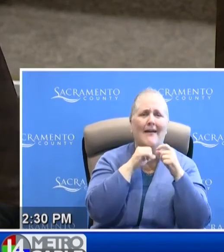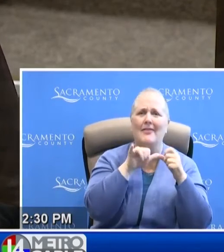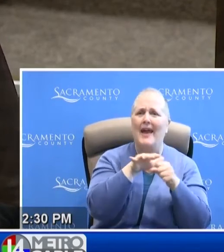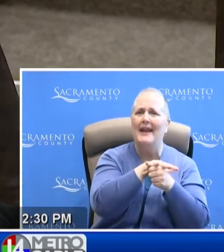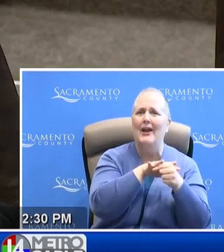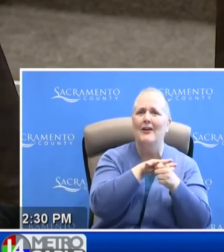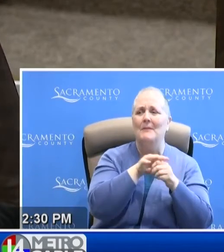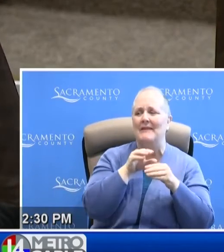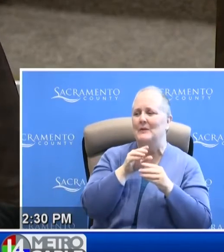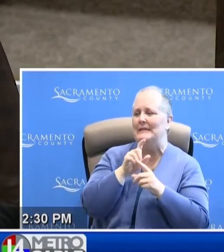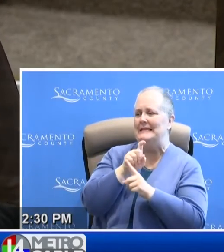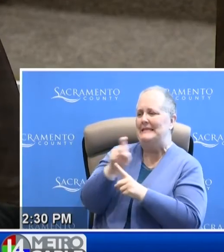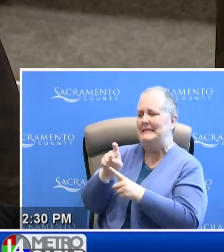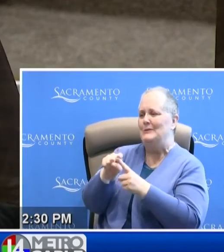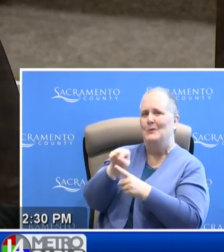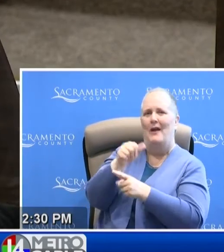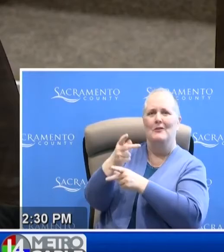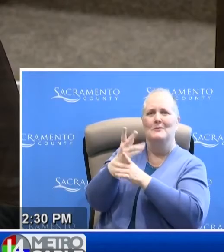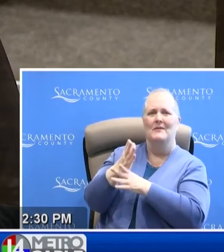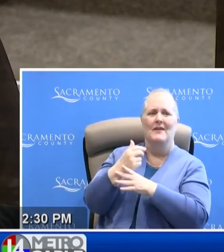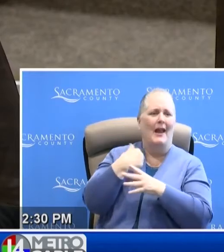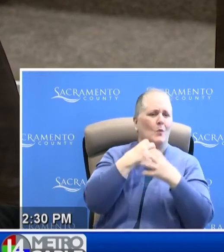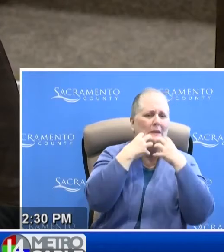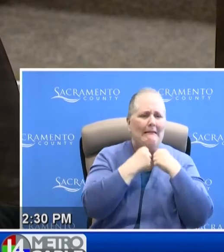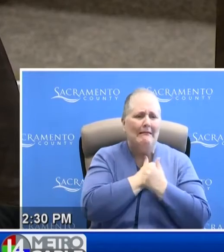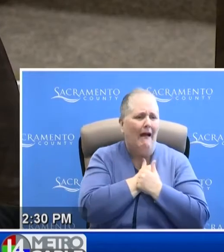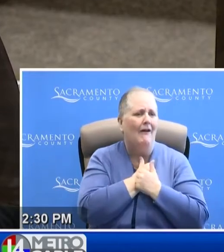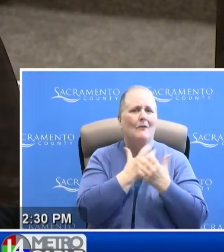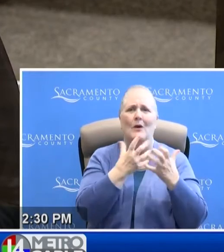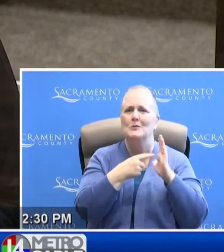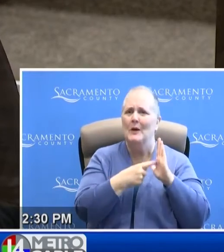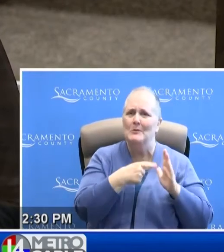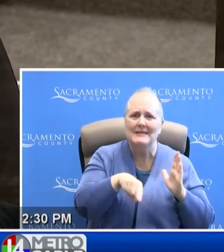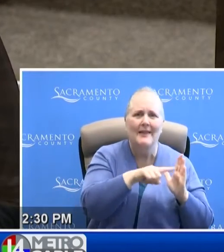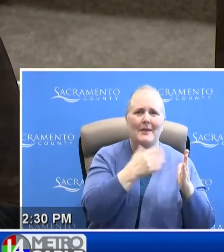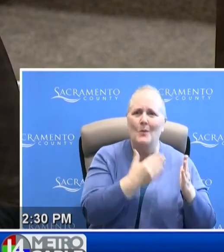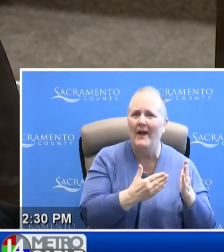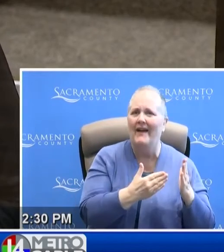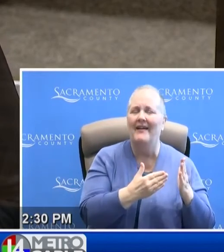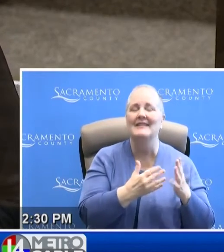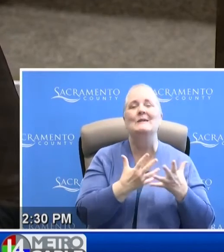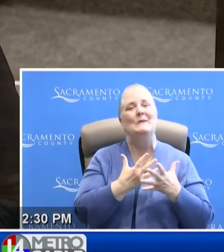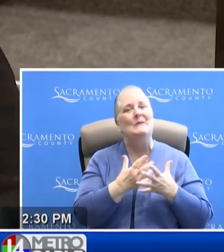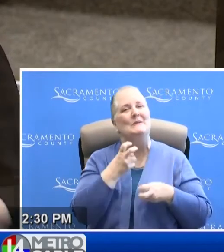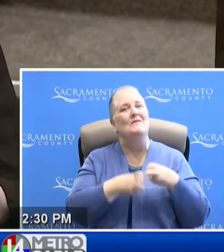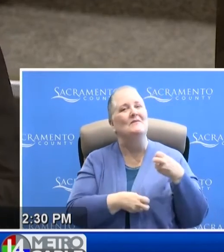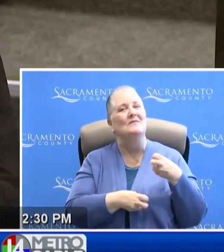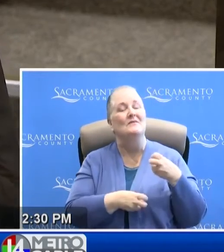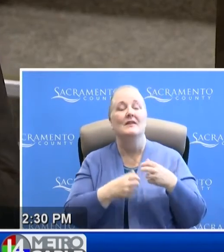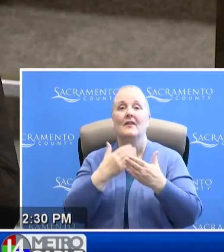who you really love and and want to represent. Well, and I I want to thank Supervisor Desmond